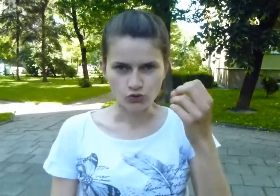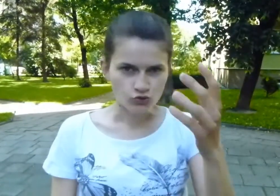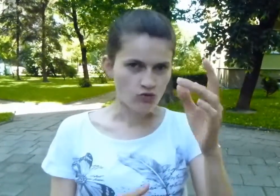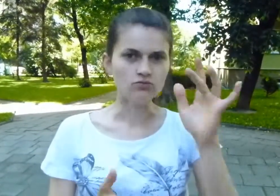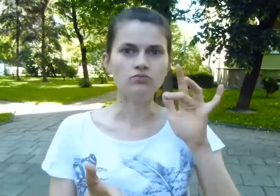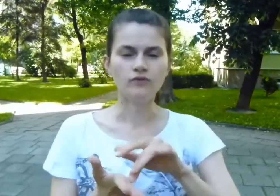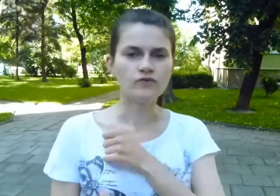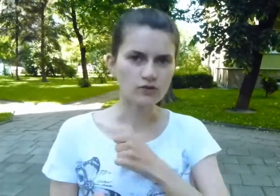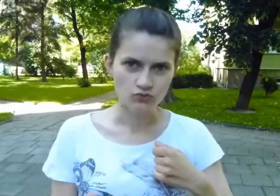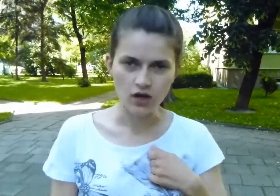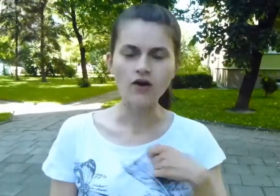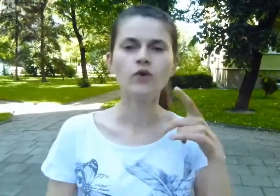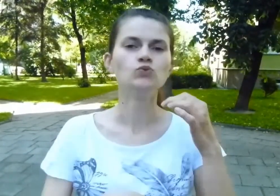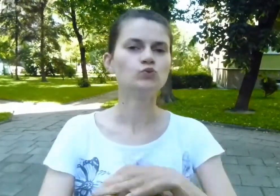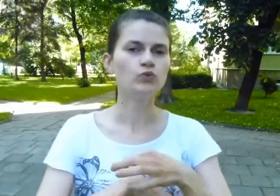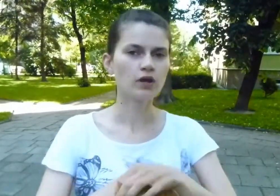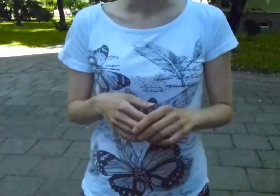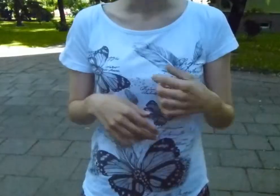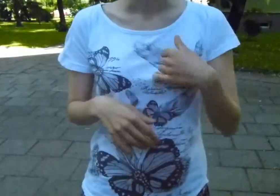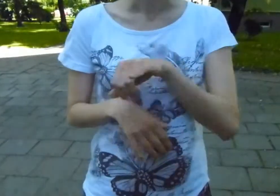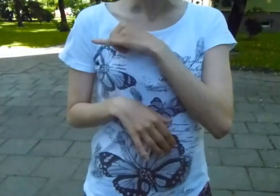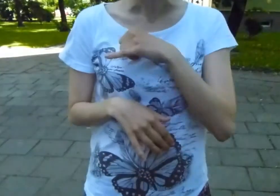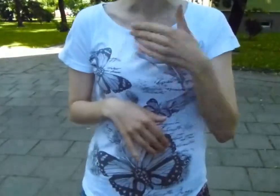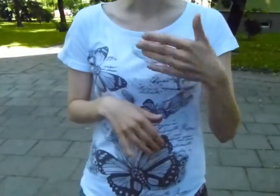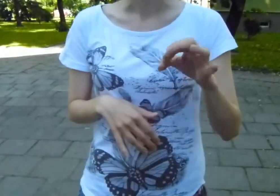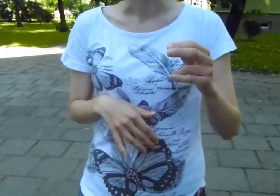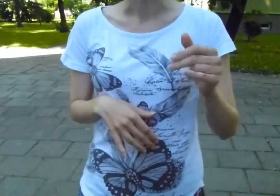which does not coincide with chic sentences in phonic polish language.